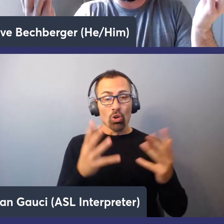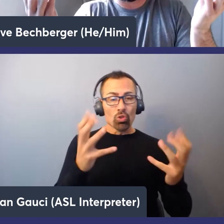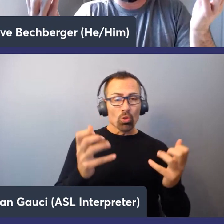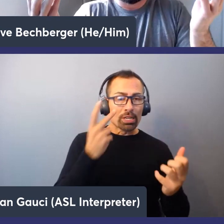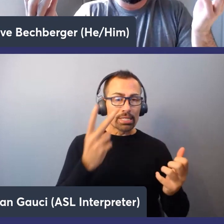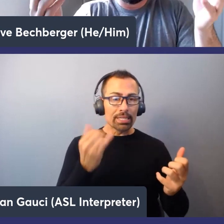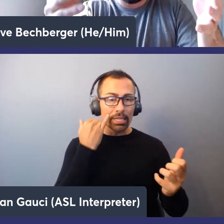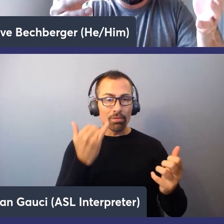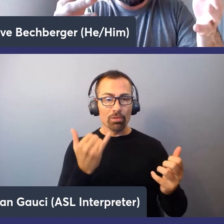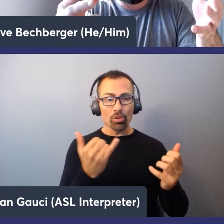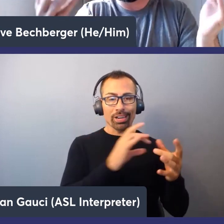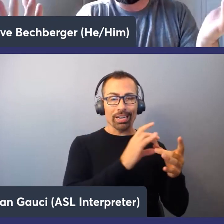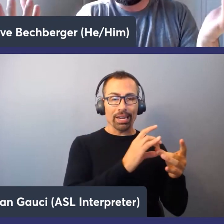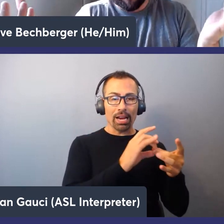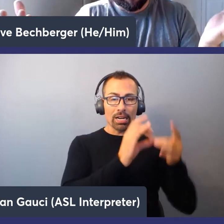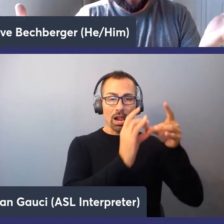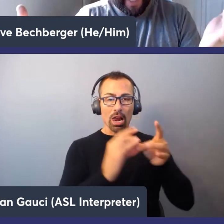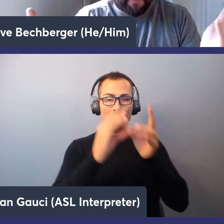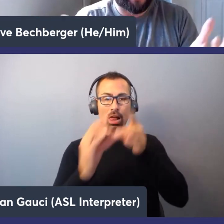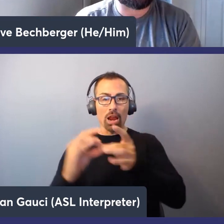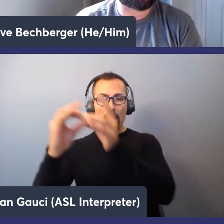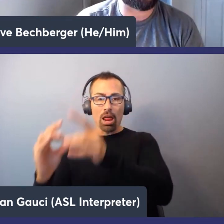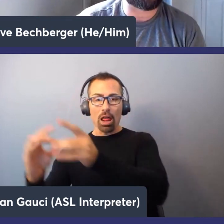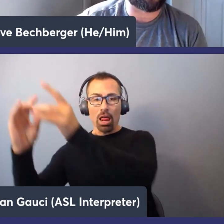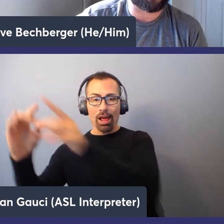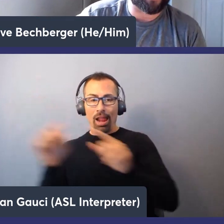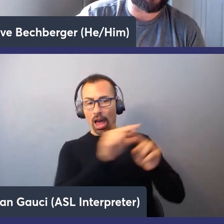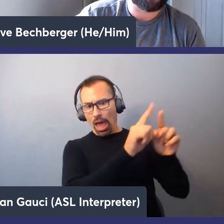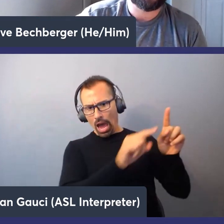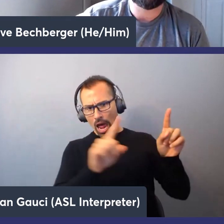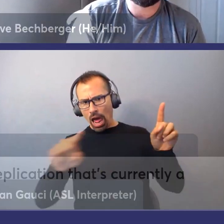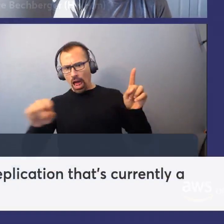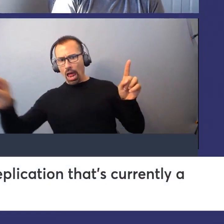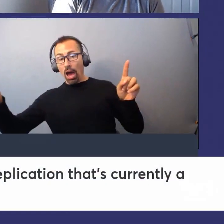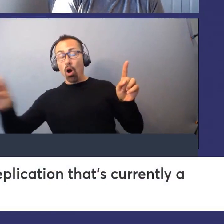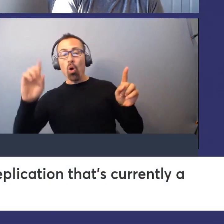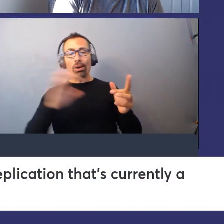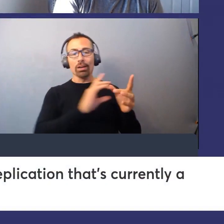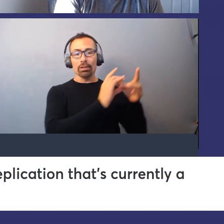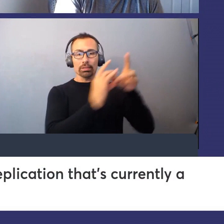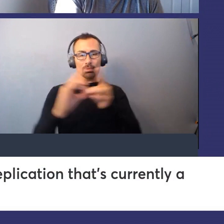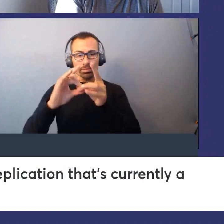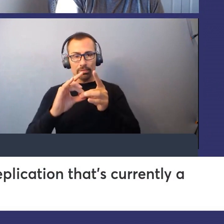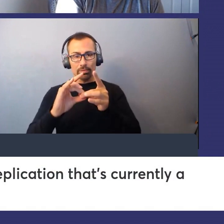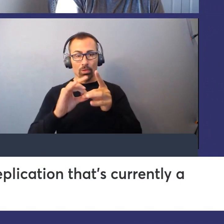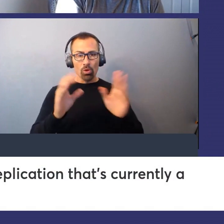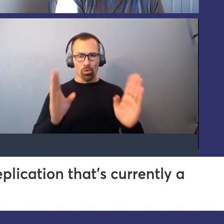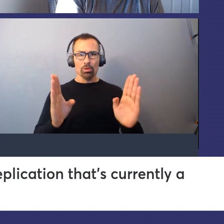If you're within a hop, you're probably high risk, and things like that. And Hari had a one follow up question,